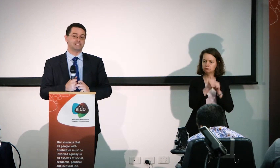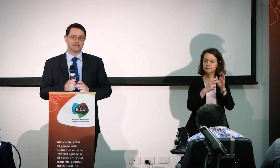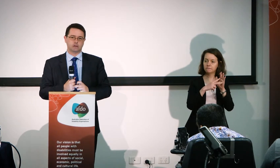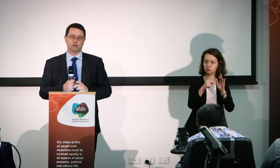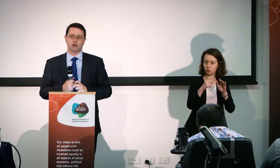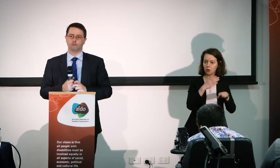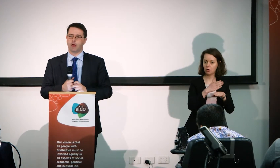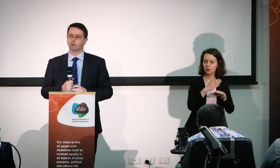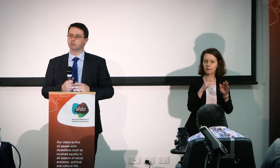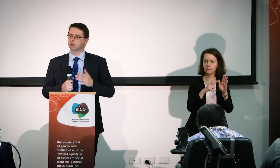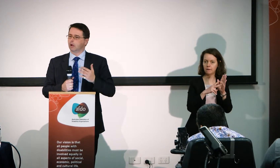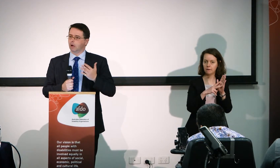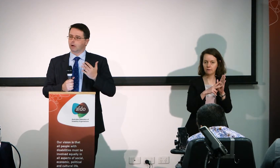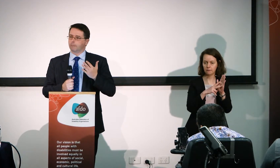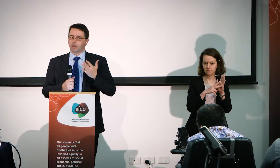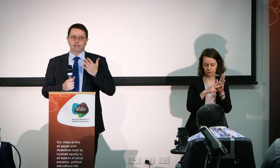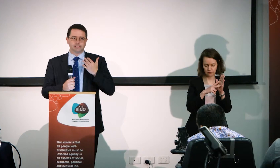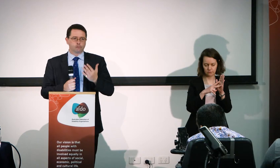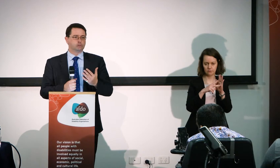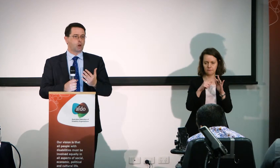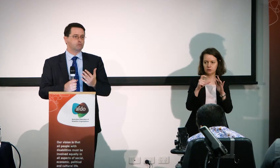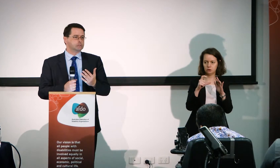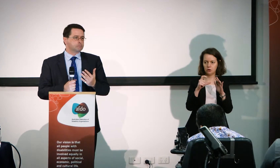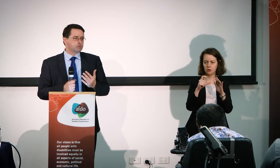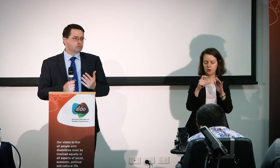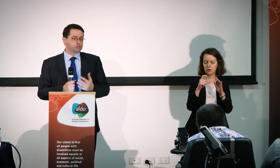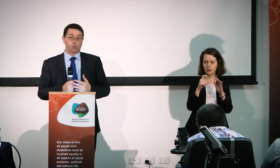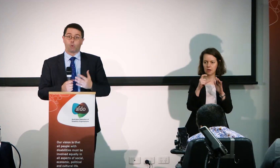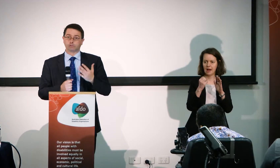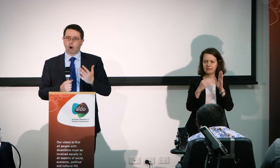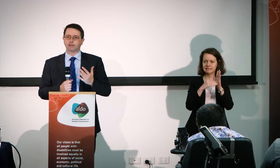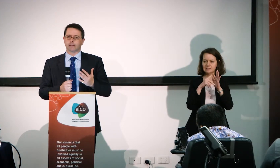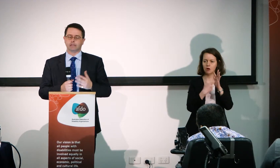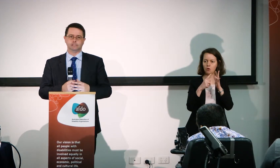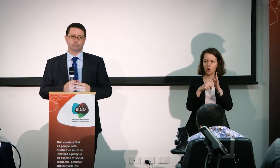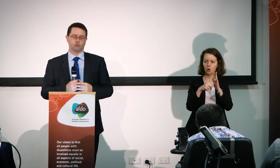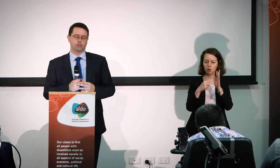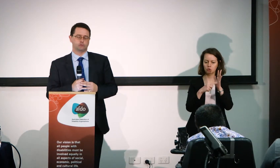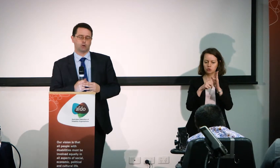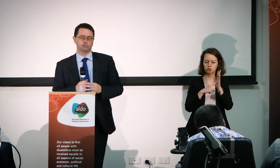in particular, around trying to get a zero tolerance approach or trying to get a zero tolerance approach